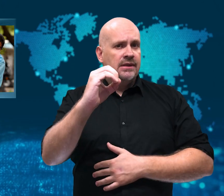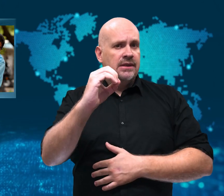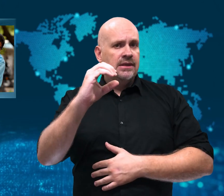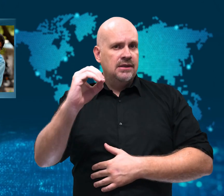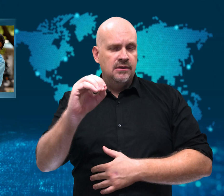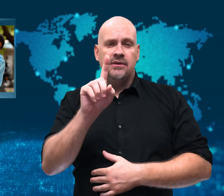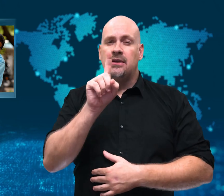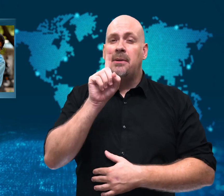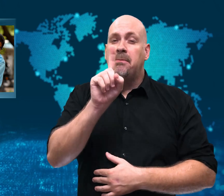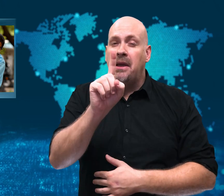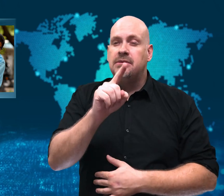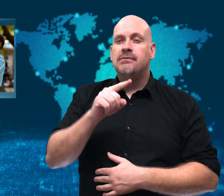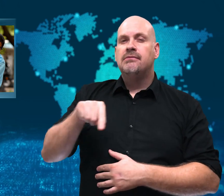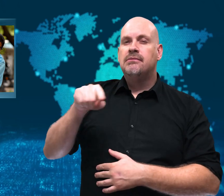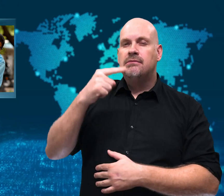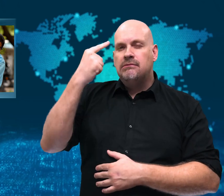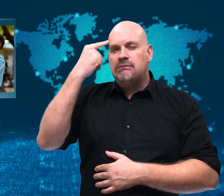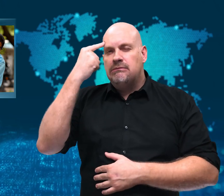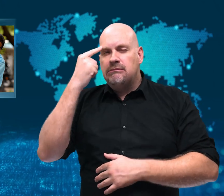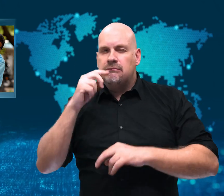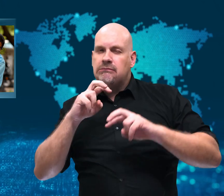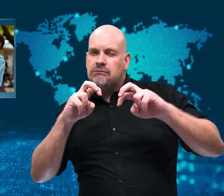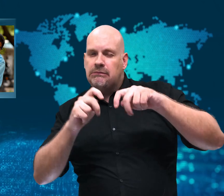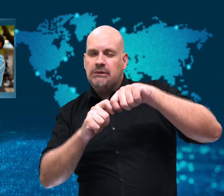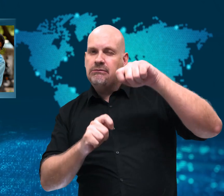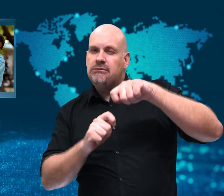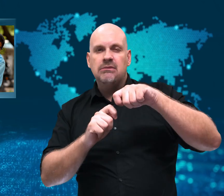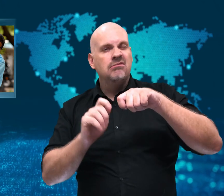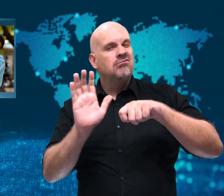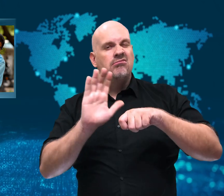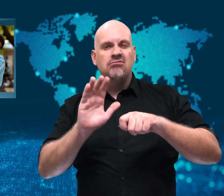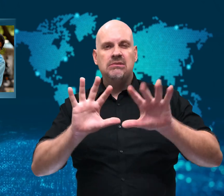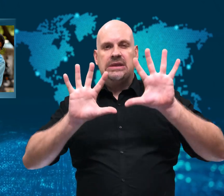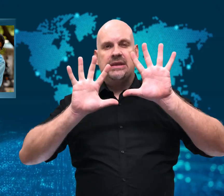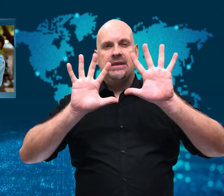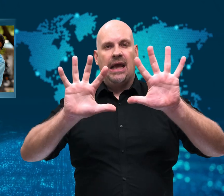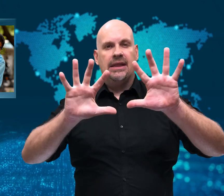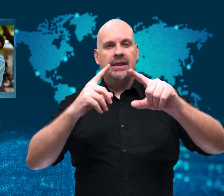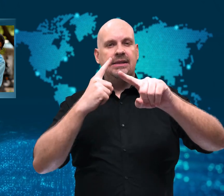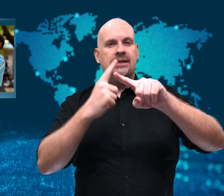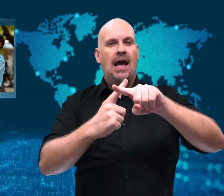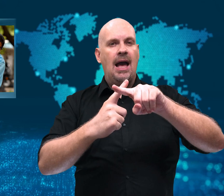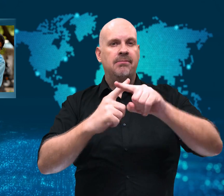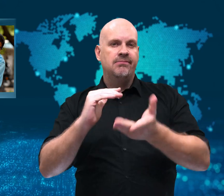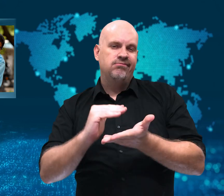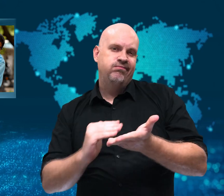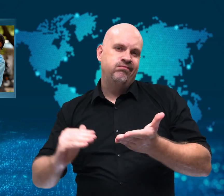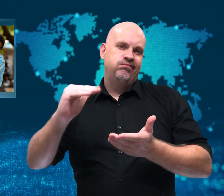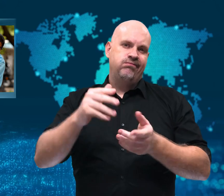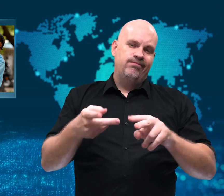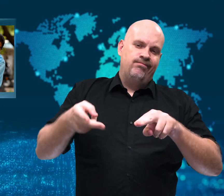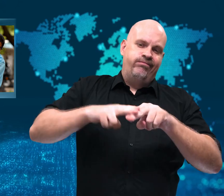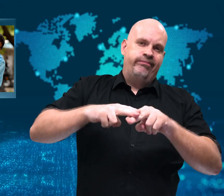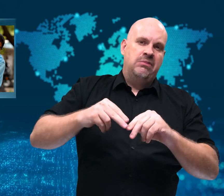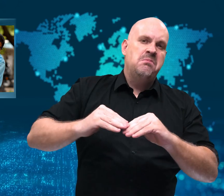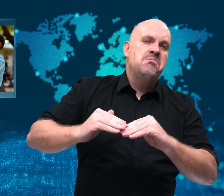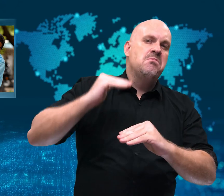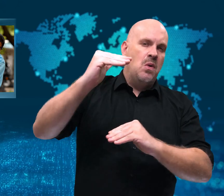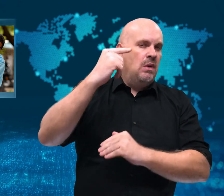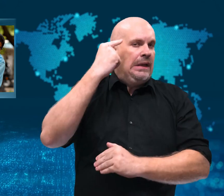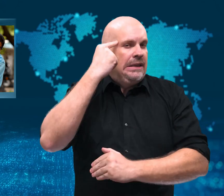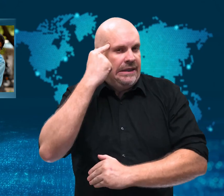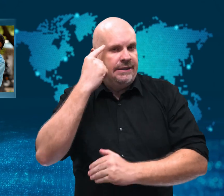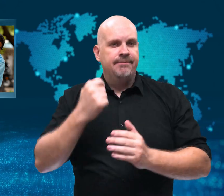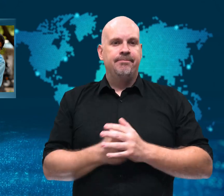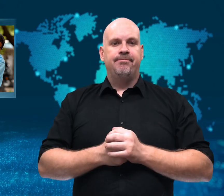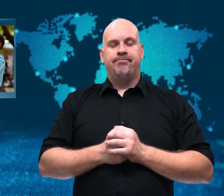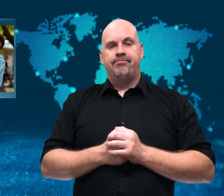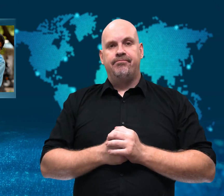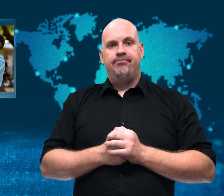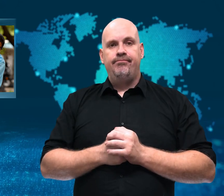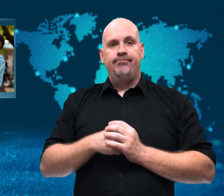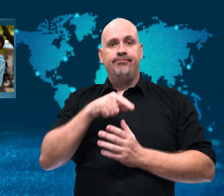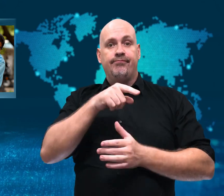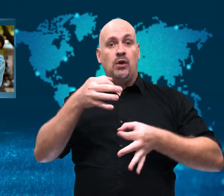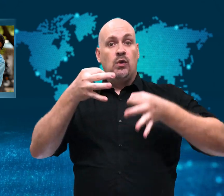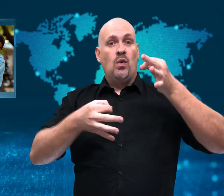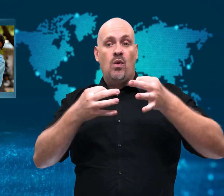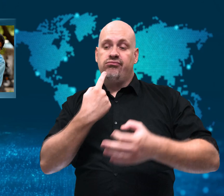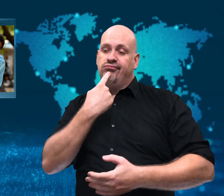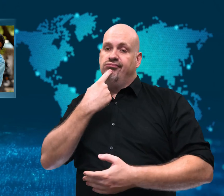but it is estimated that the actual number may be at least ten times more.